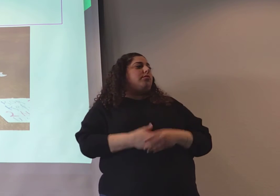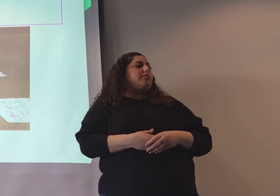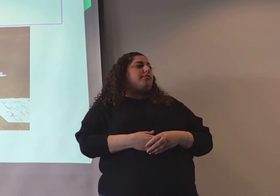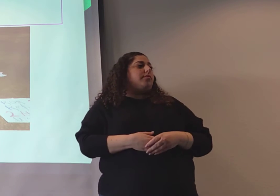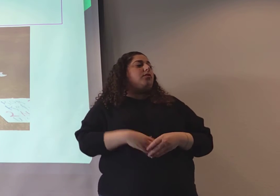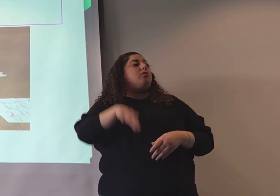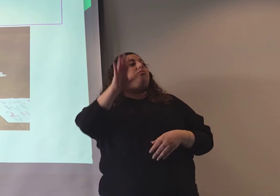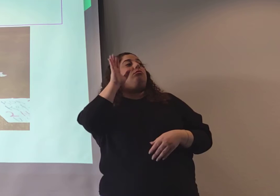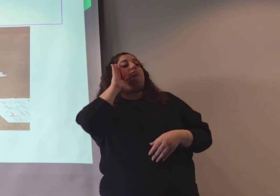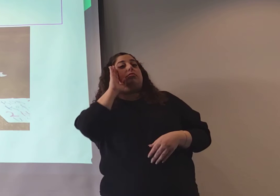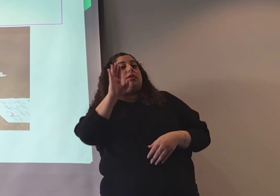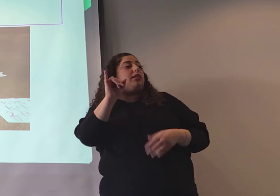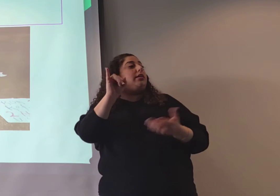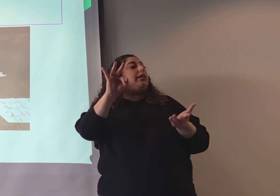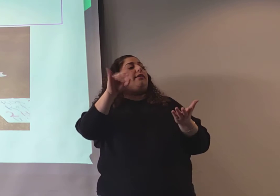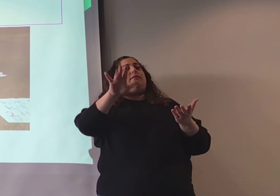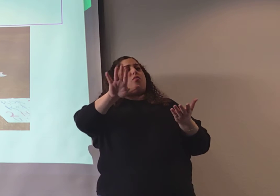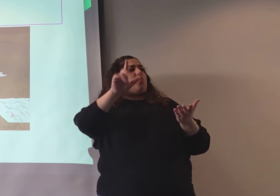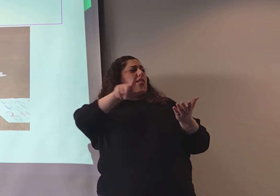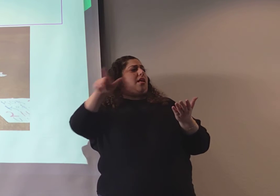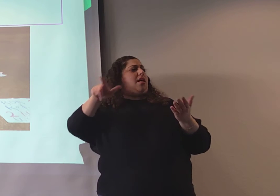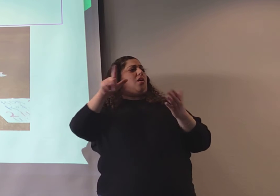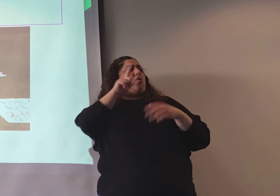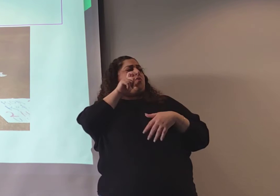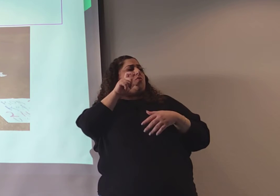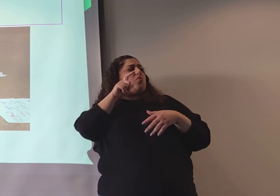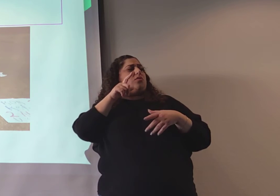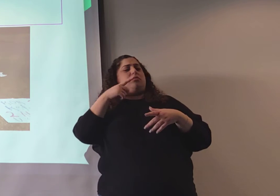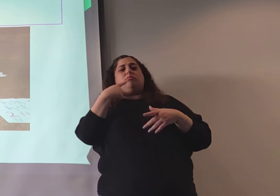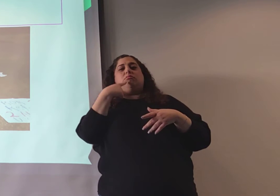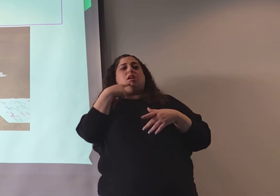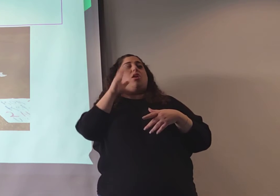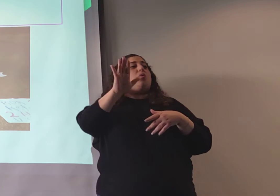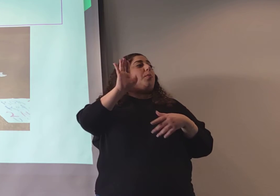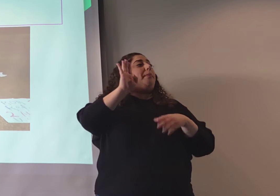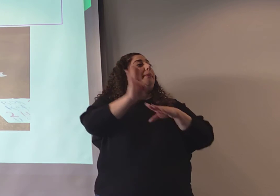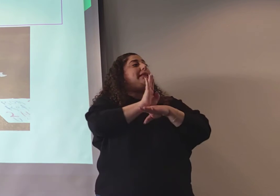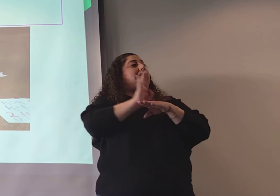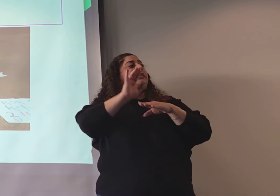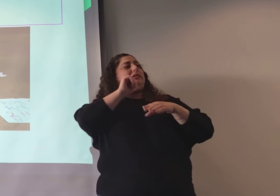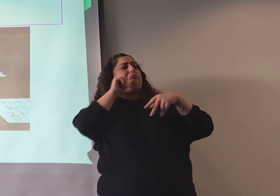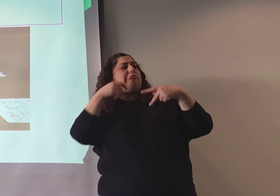For instance, if you are like a babysitter and you have all your permits, but your landlord